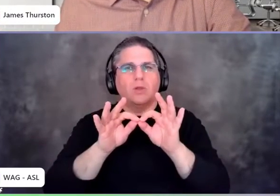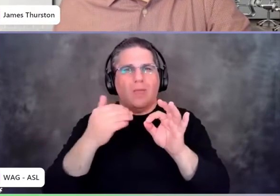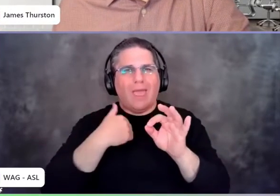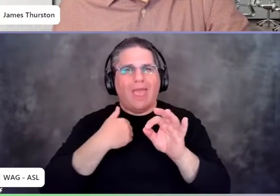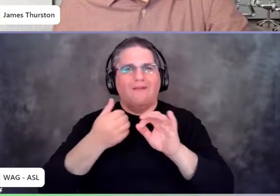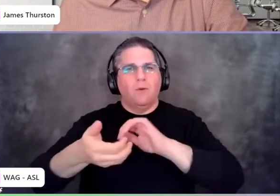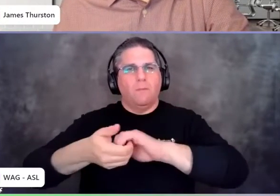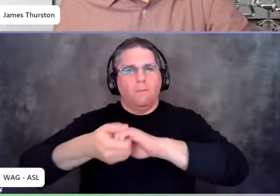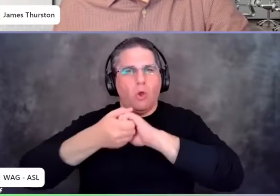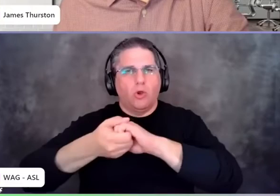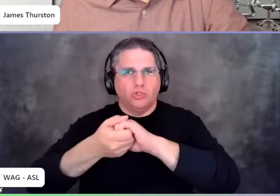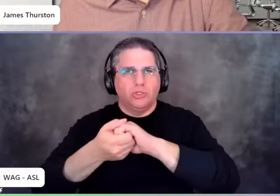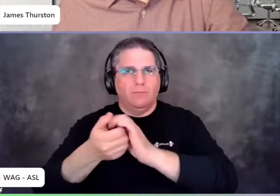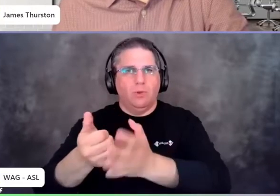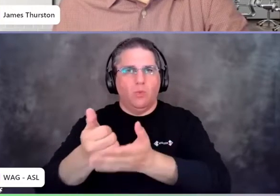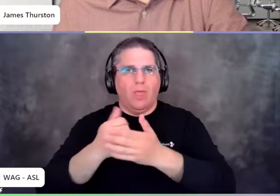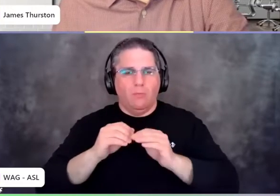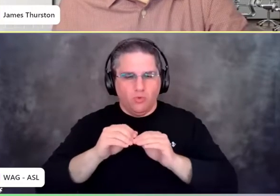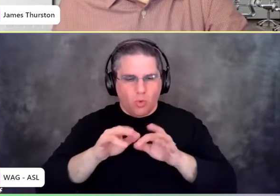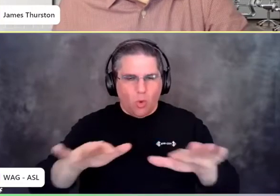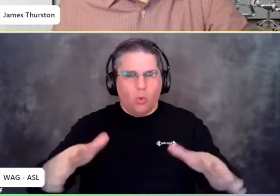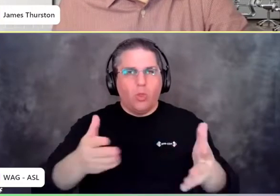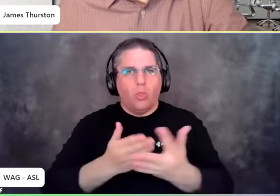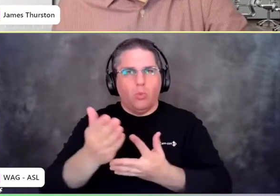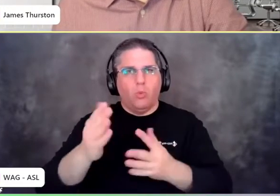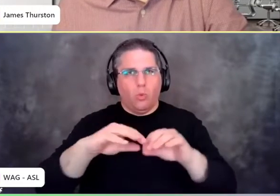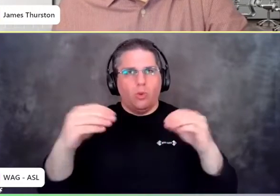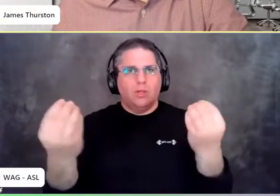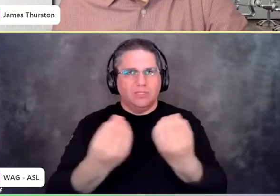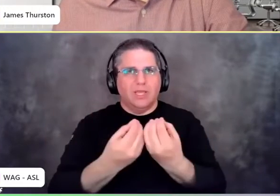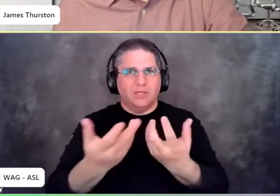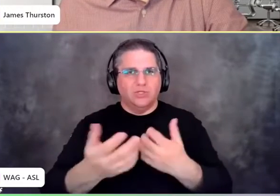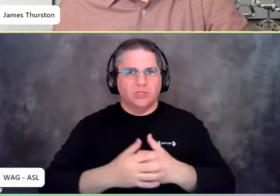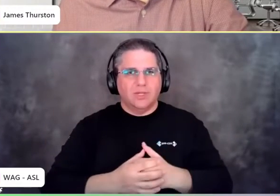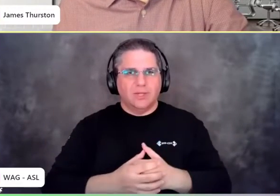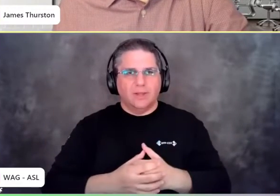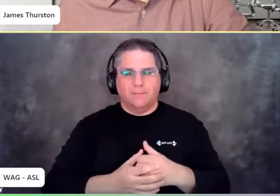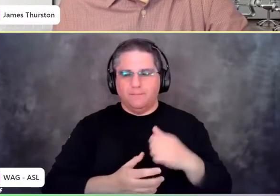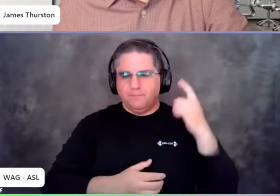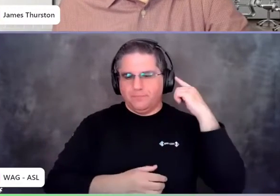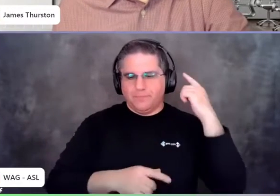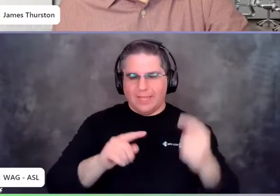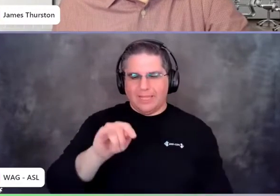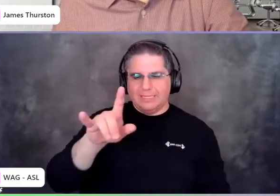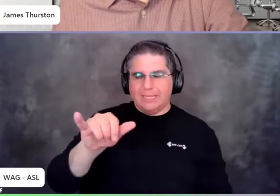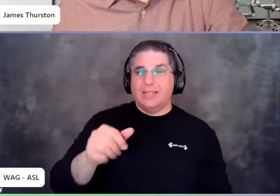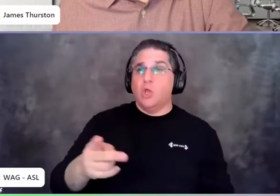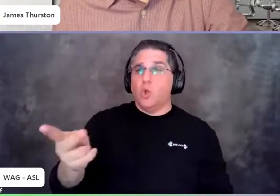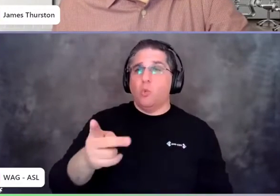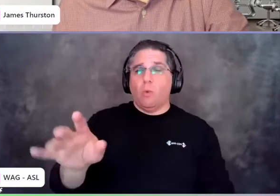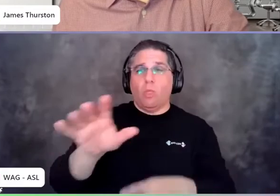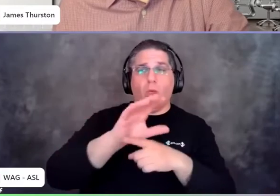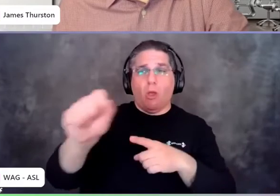this really valuable space ? It's about you know, that partnership, and growing it